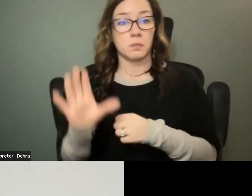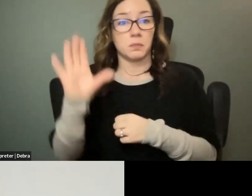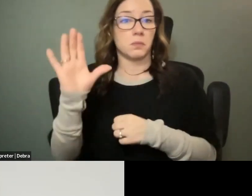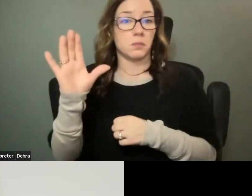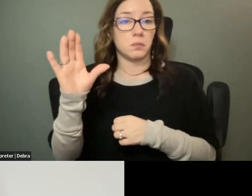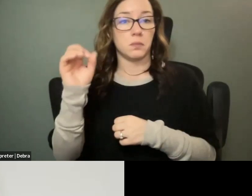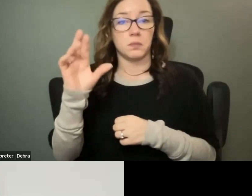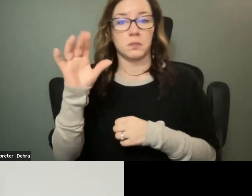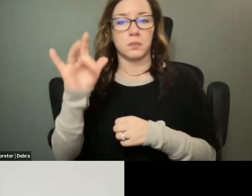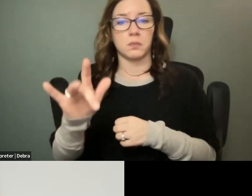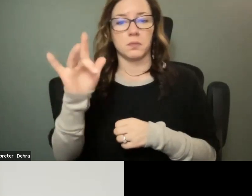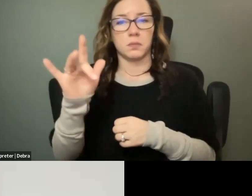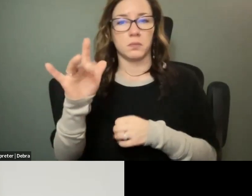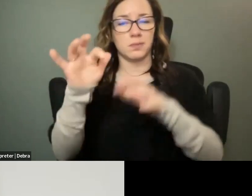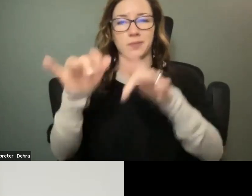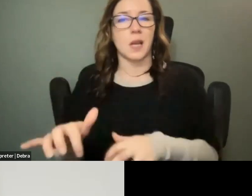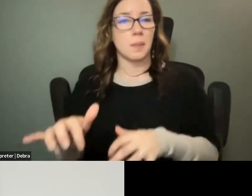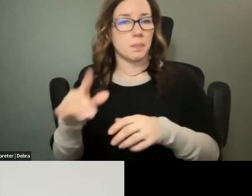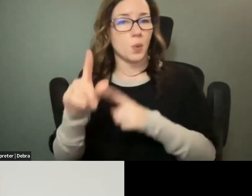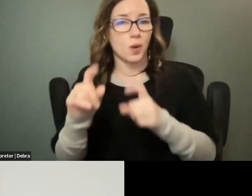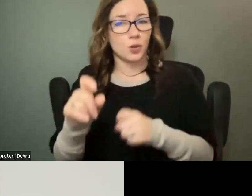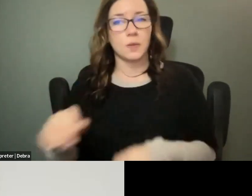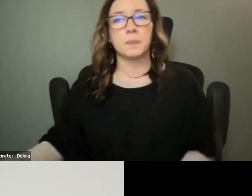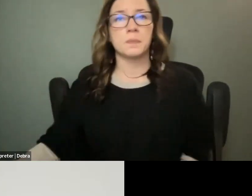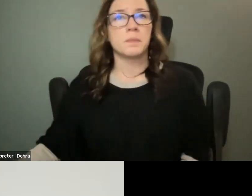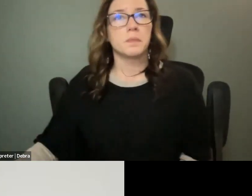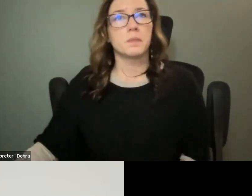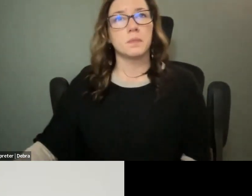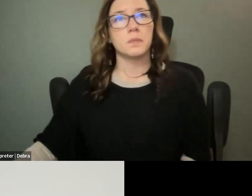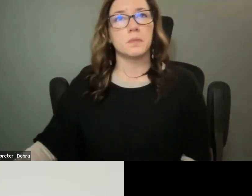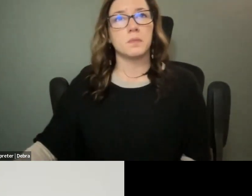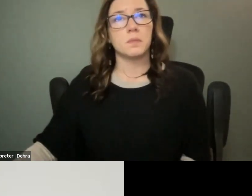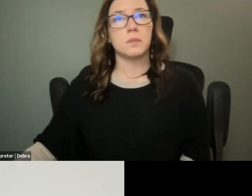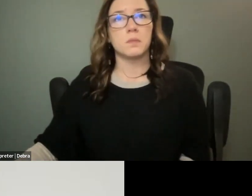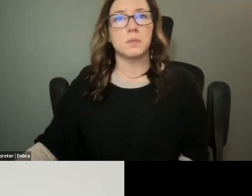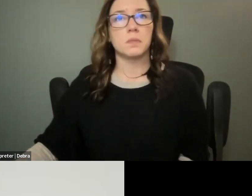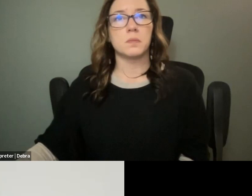they can type the question and then we